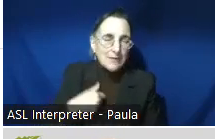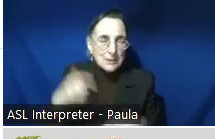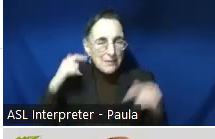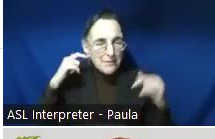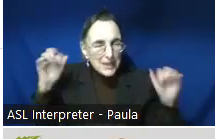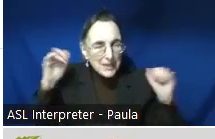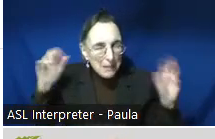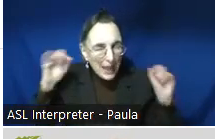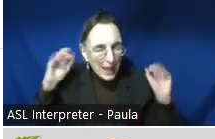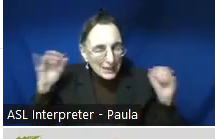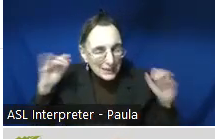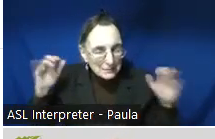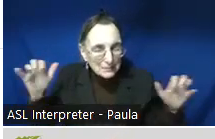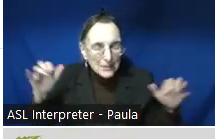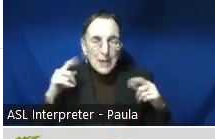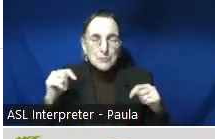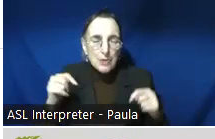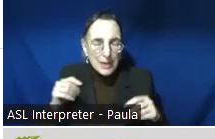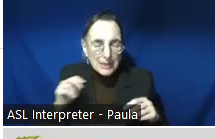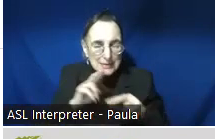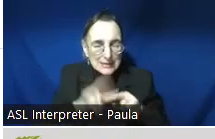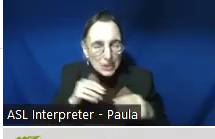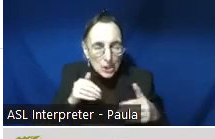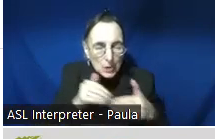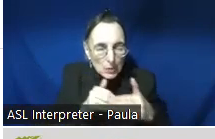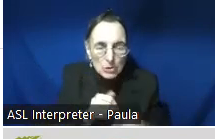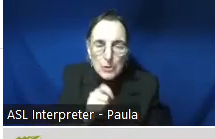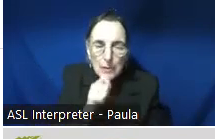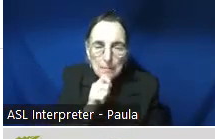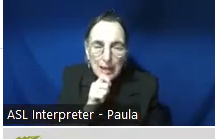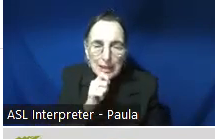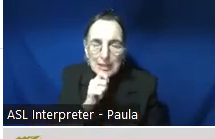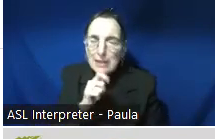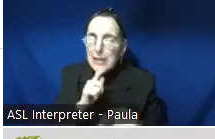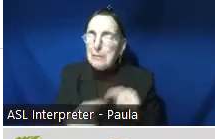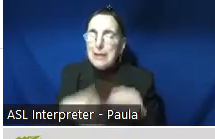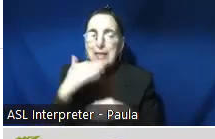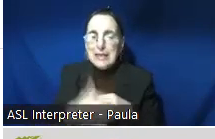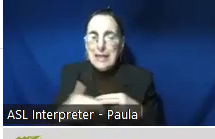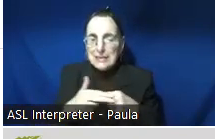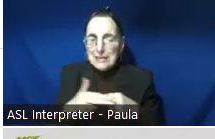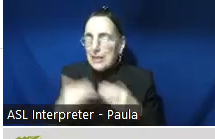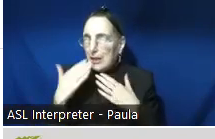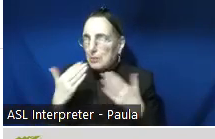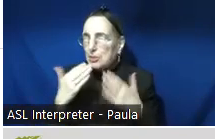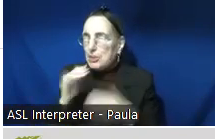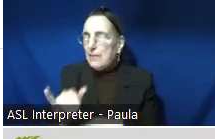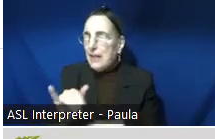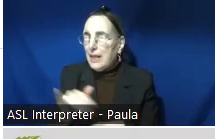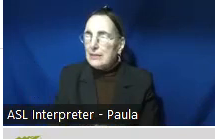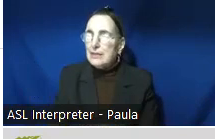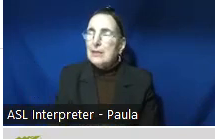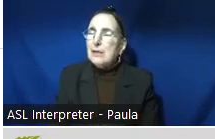a little bit closer to the mic. But if you go to the next slide, I would appreciate it.